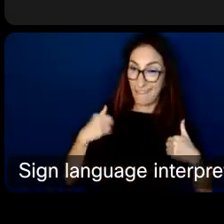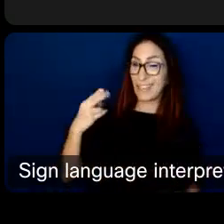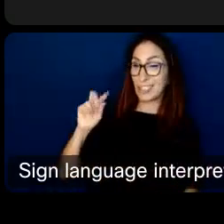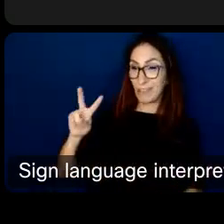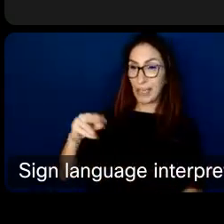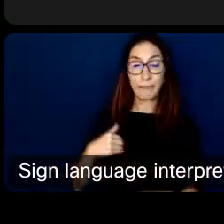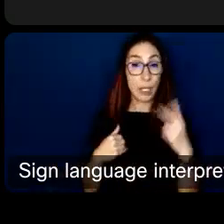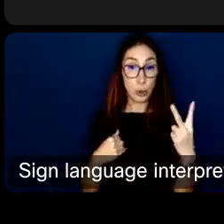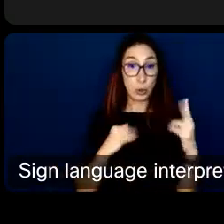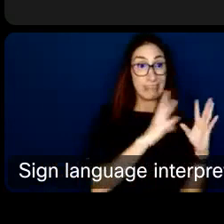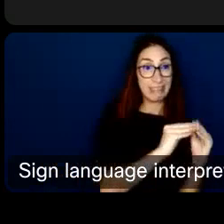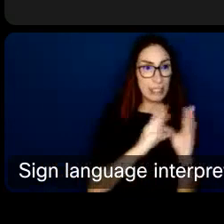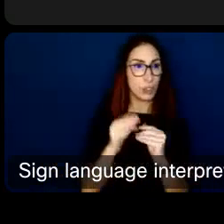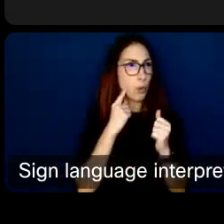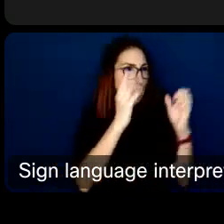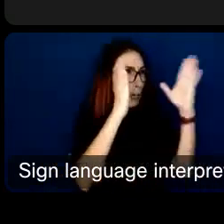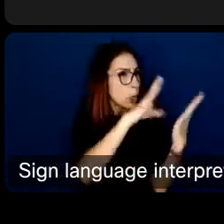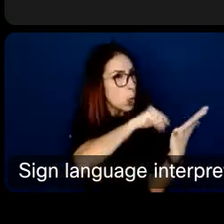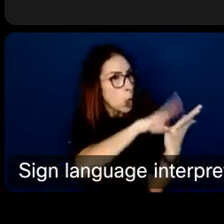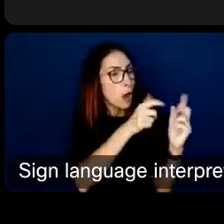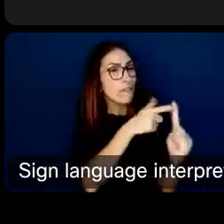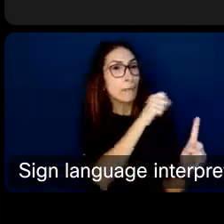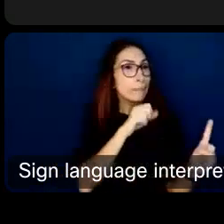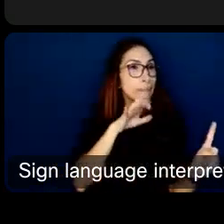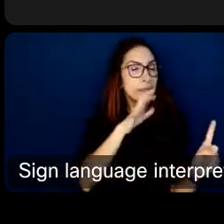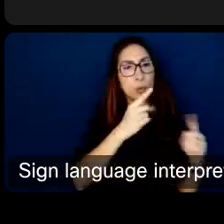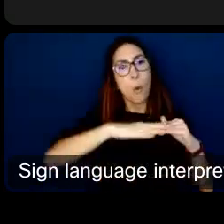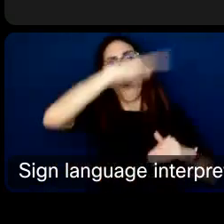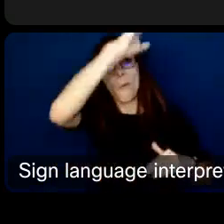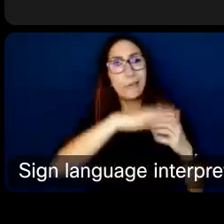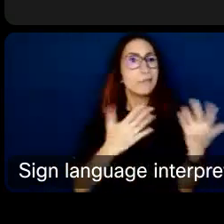previous United States Conference on HIV and AIDS and